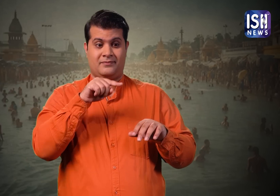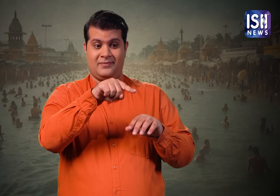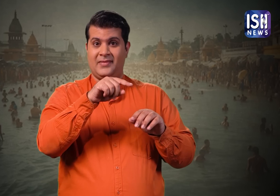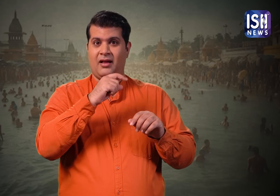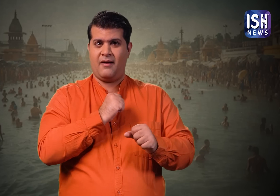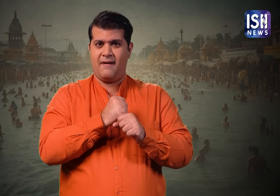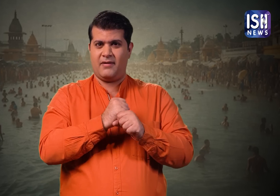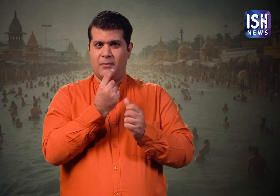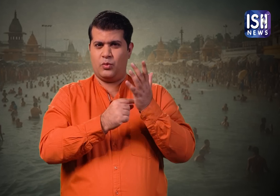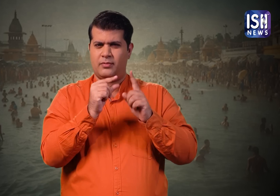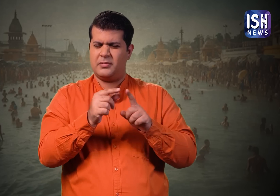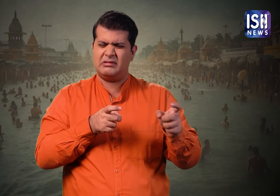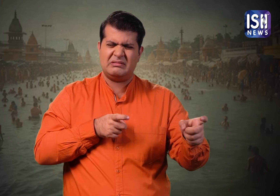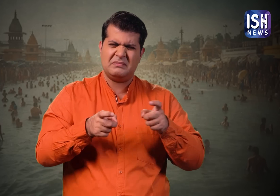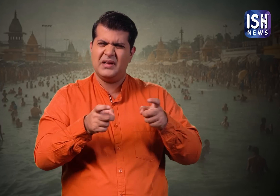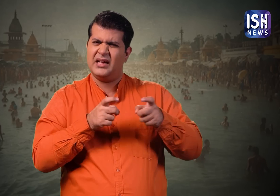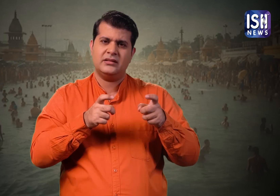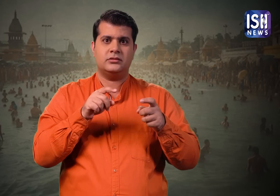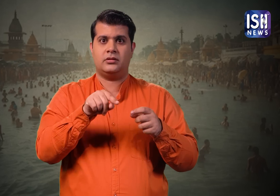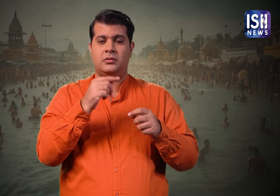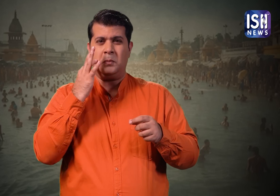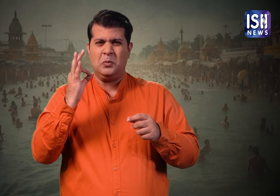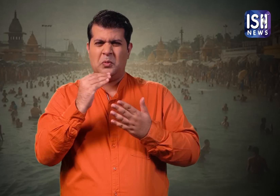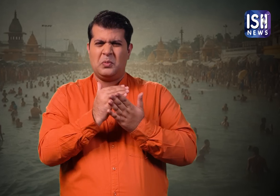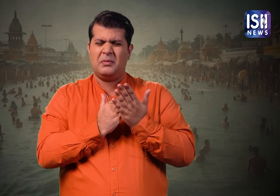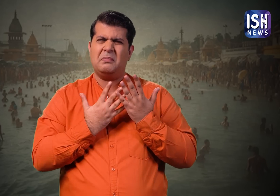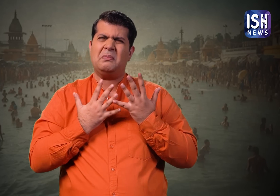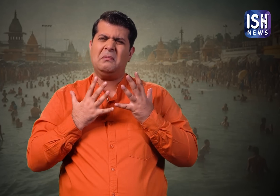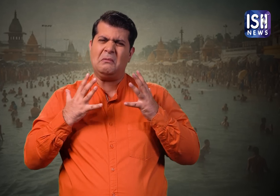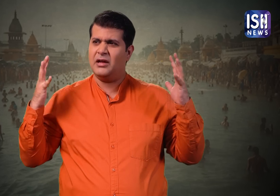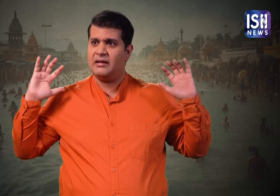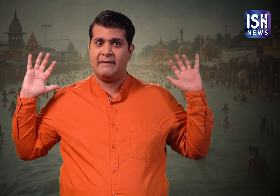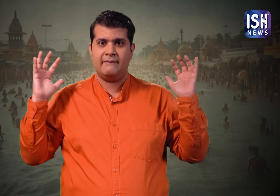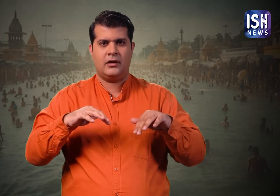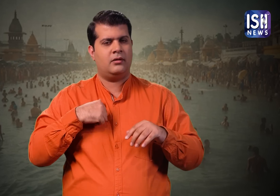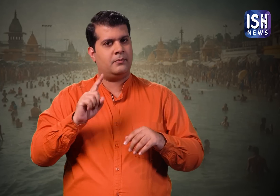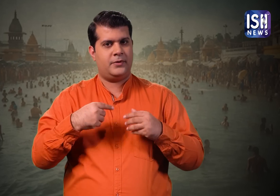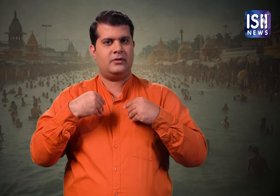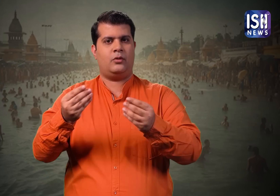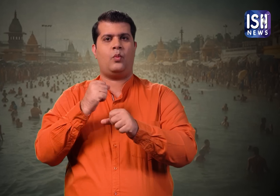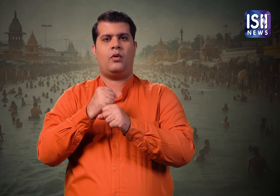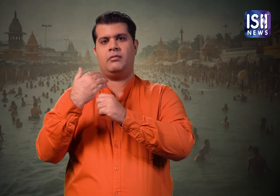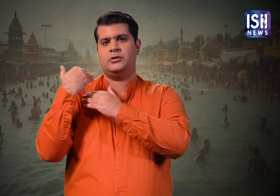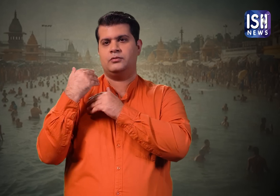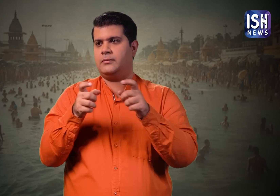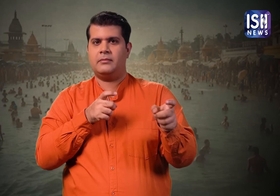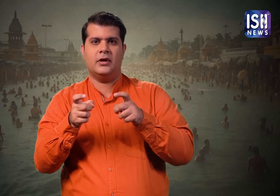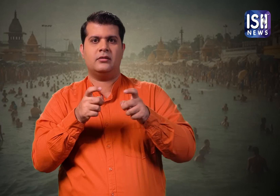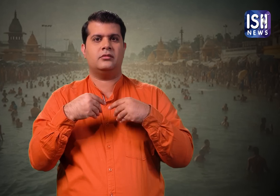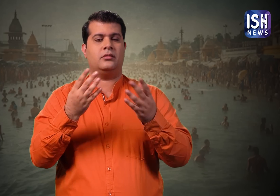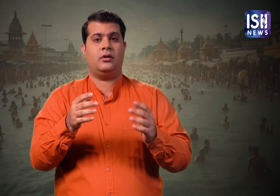UP Government is responsible for managing the crowd at this massive gathering.